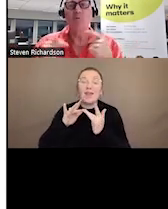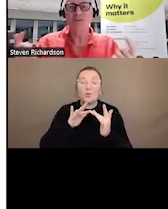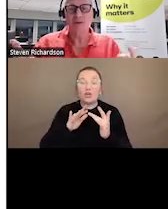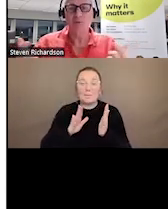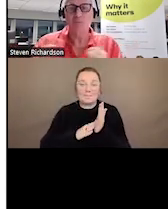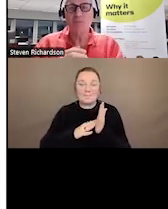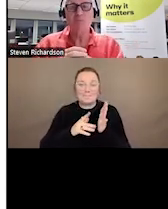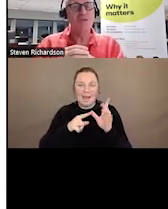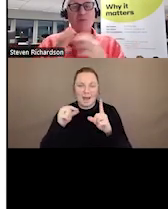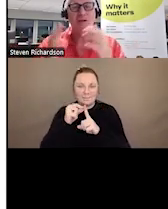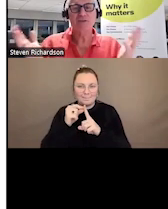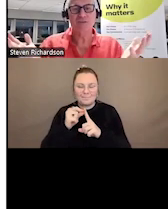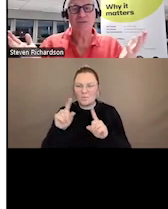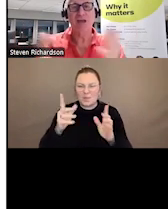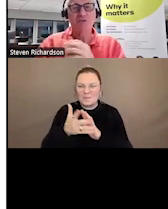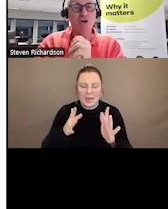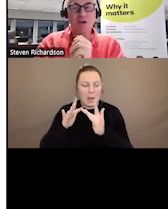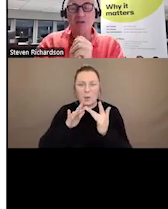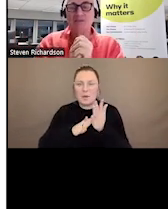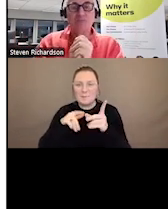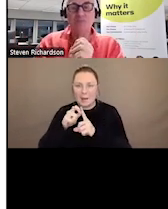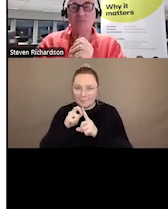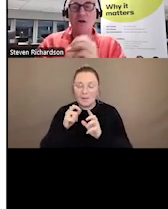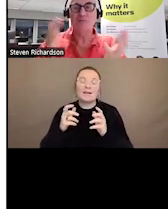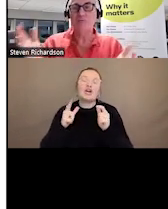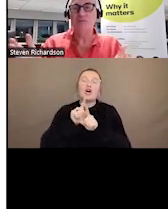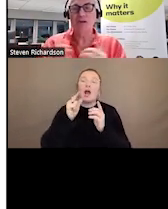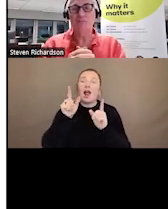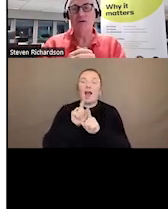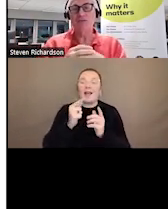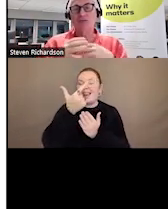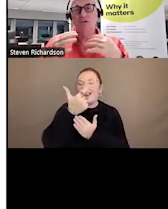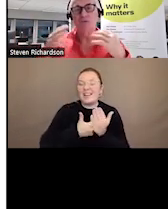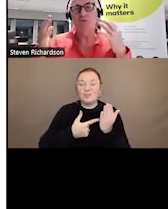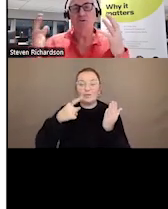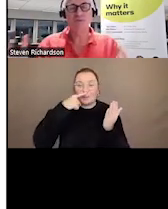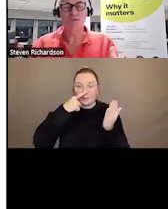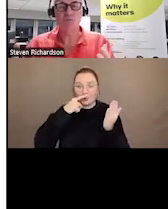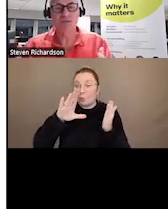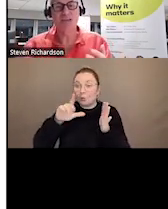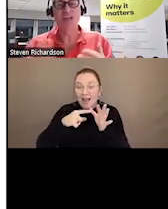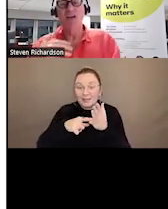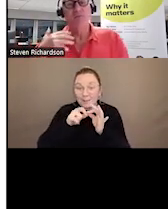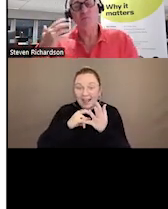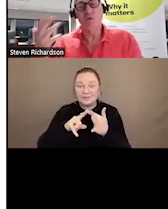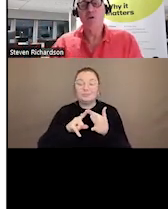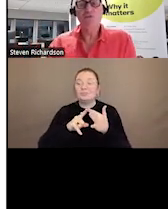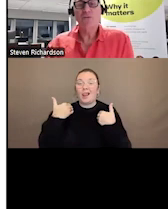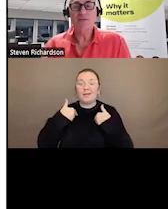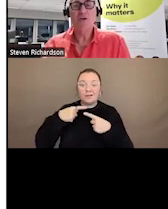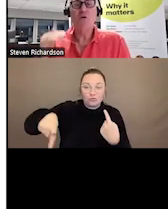is that? It is a giant list of people from your database, your constituency, from your contacts,